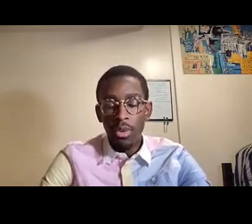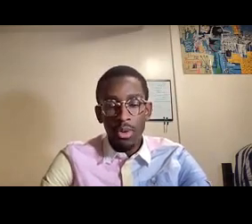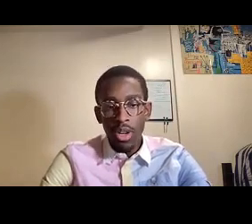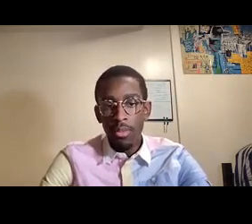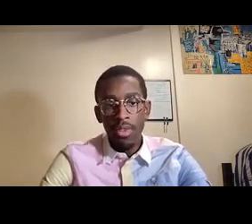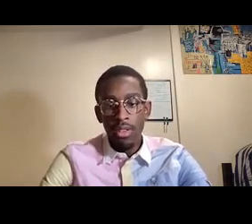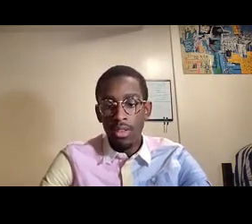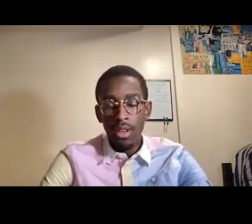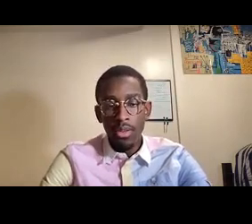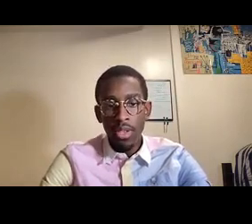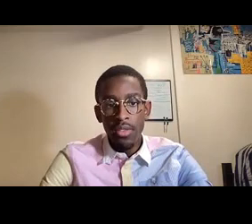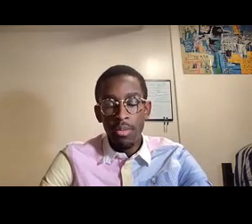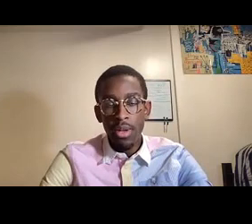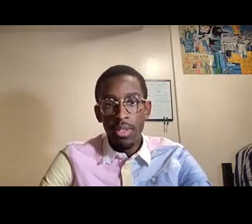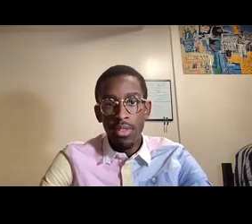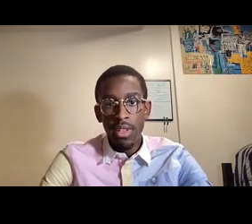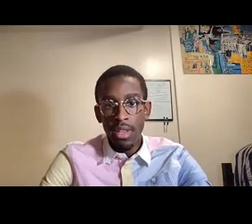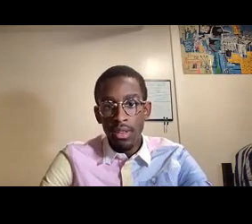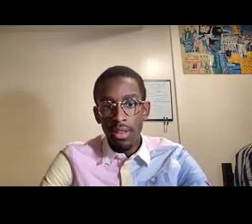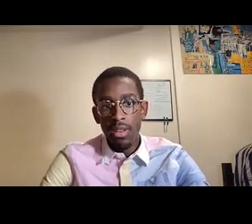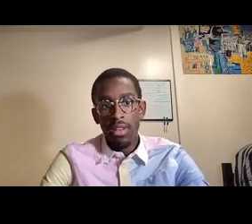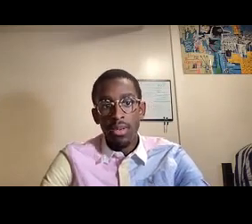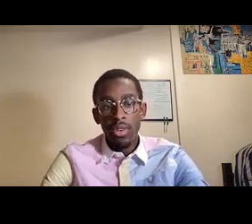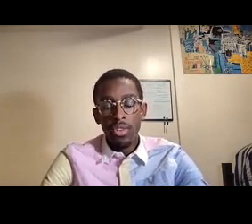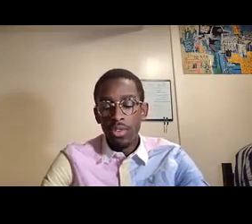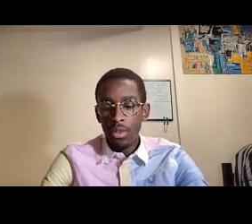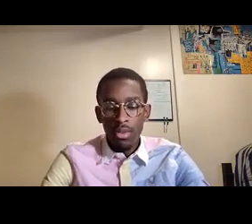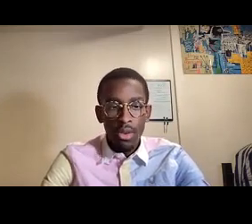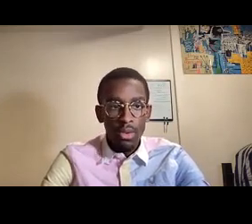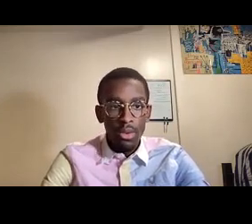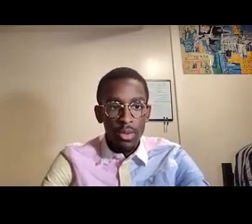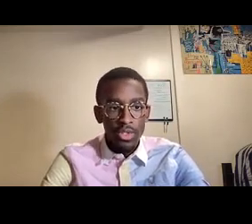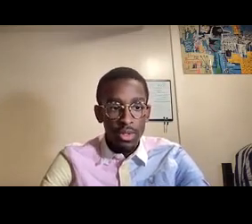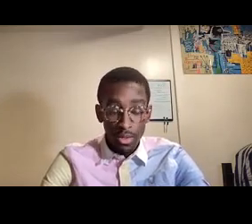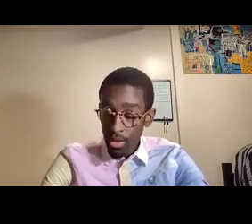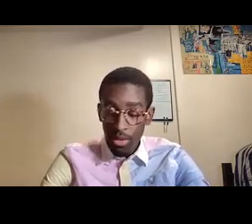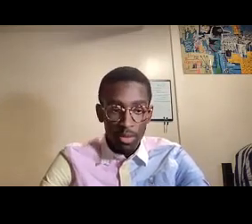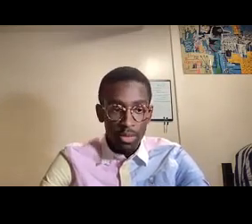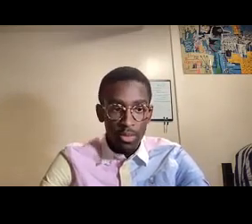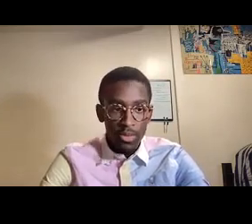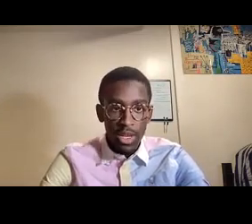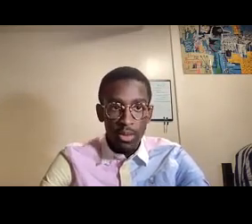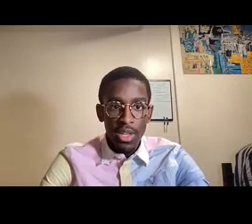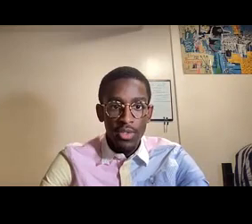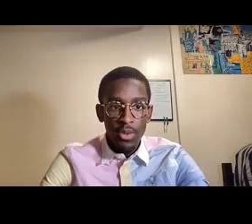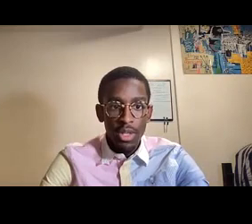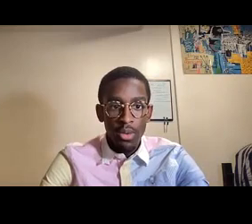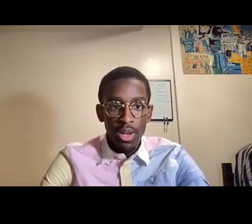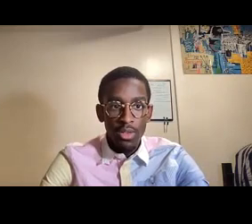programs and other things in public today. Which which you know segues really well